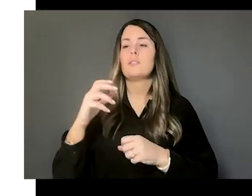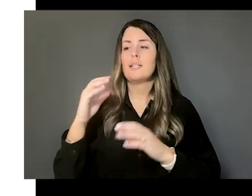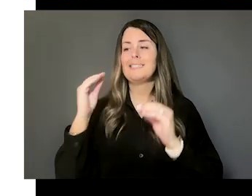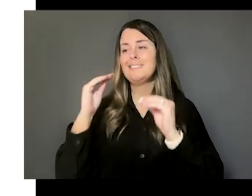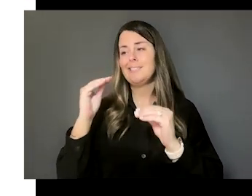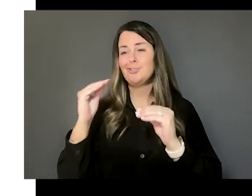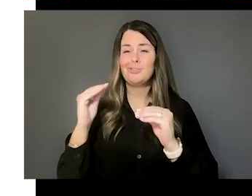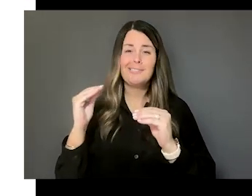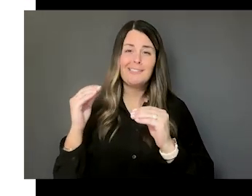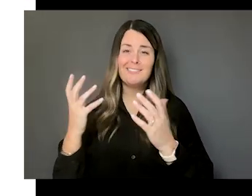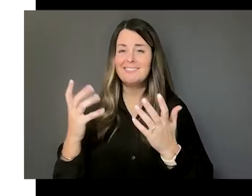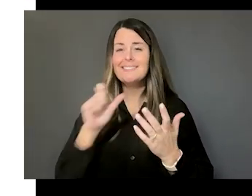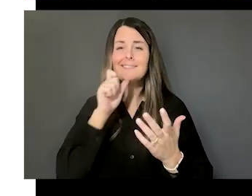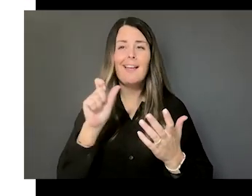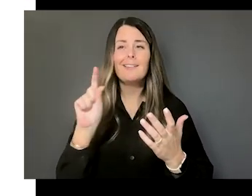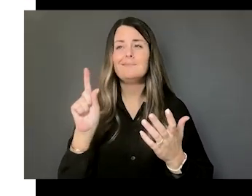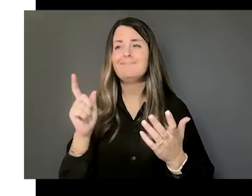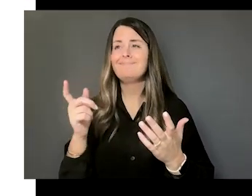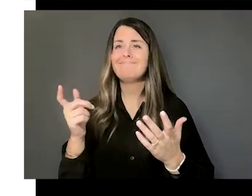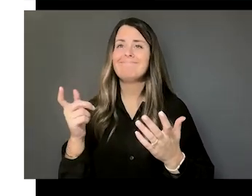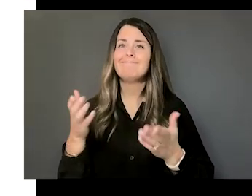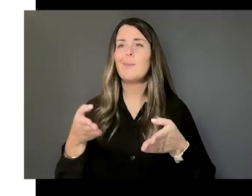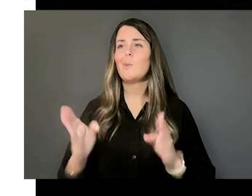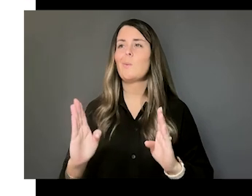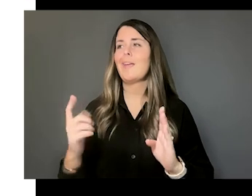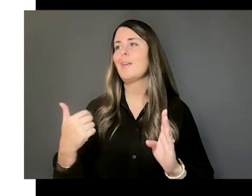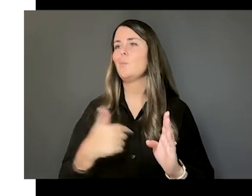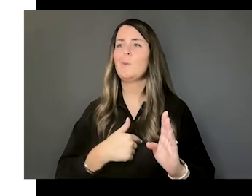you know, our teaching just wasn't the way we knew it to be.